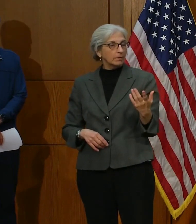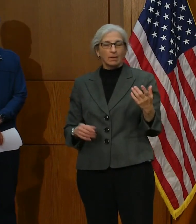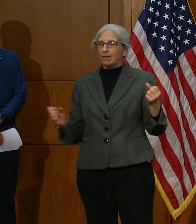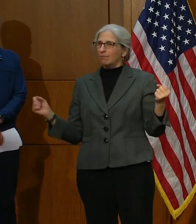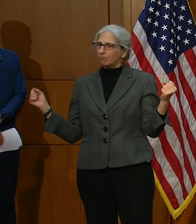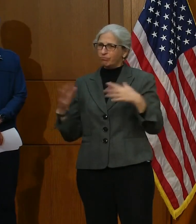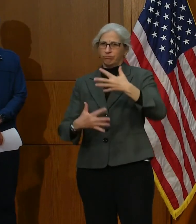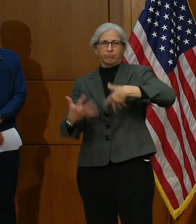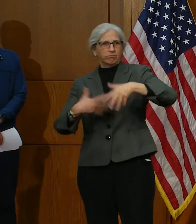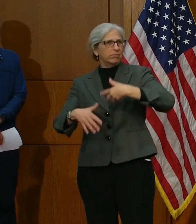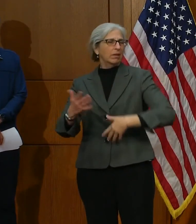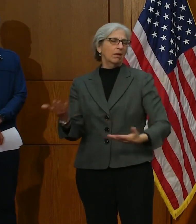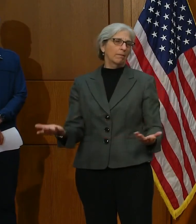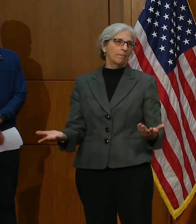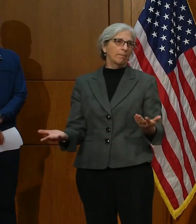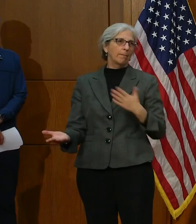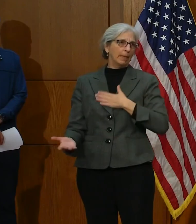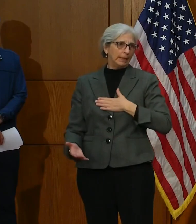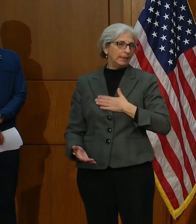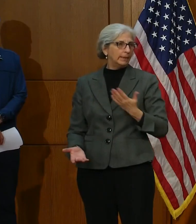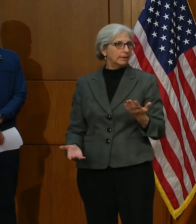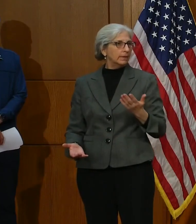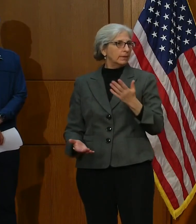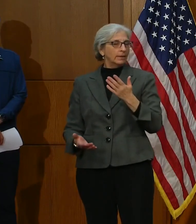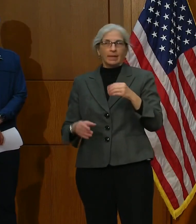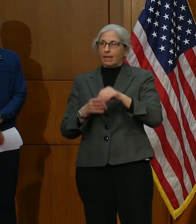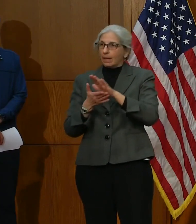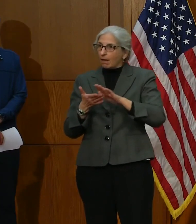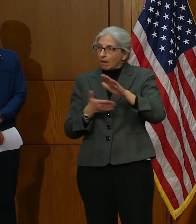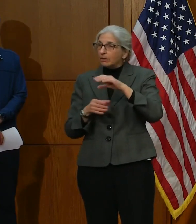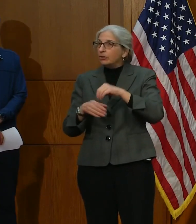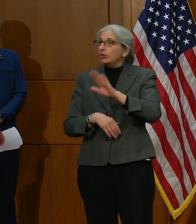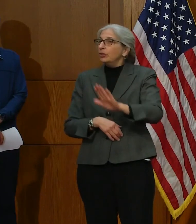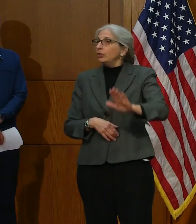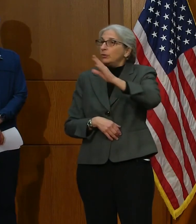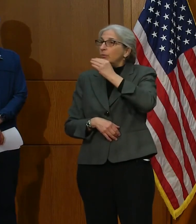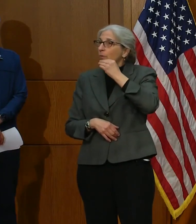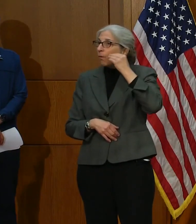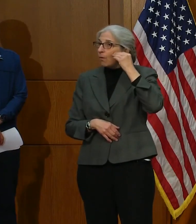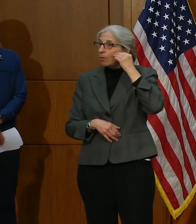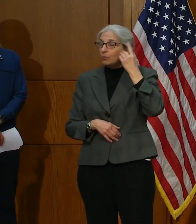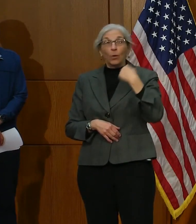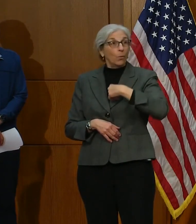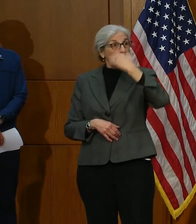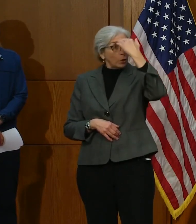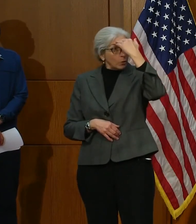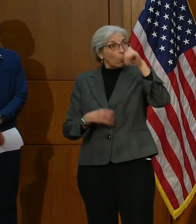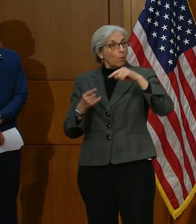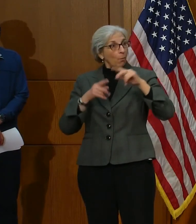CONTINUE TO KEEP OUR DISTANCE GATHERINGS. I JUST ASK PEOPLE